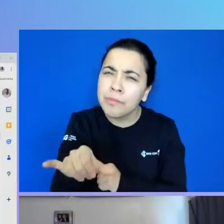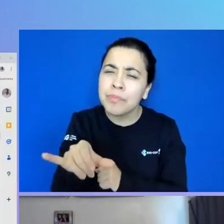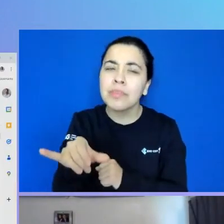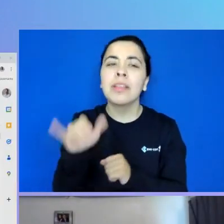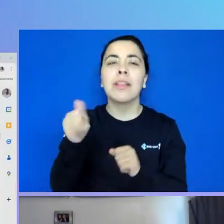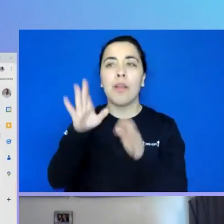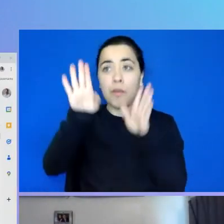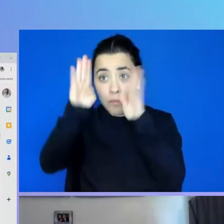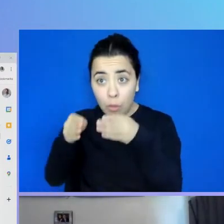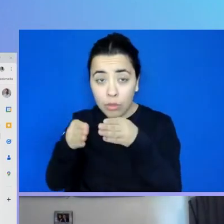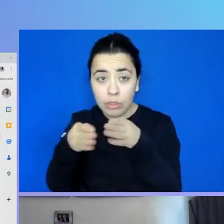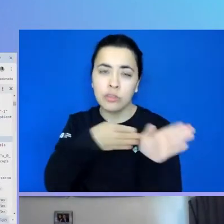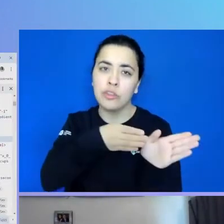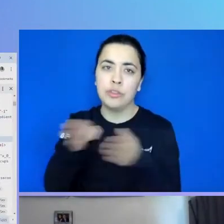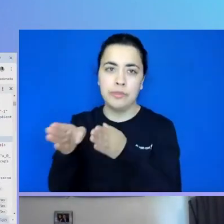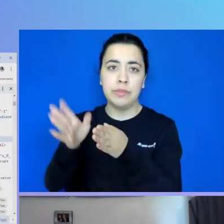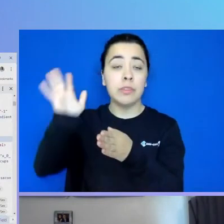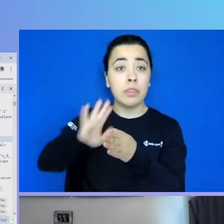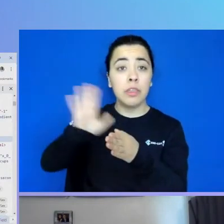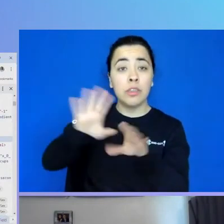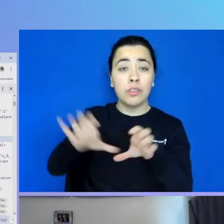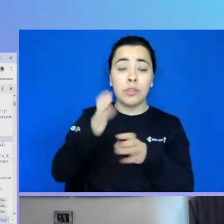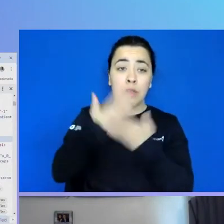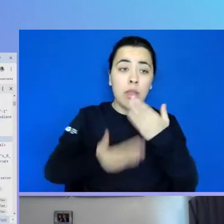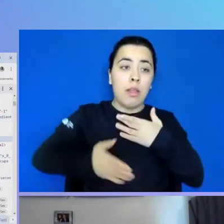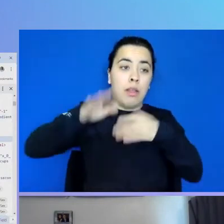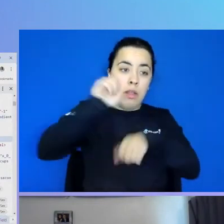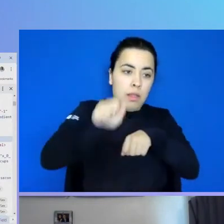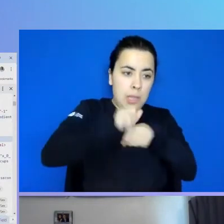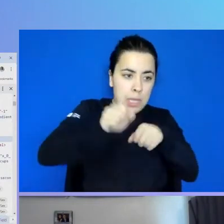doing this manually to doing this in an automated way. What